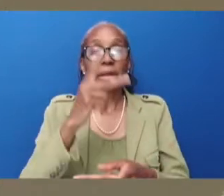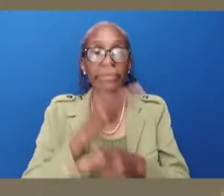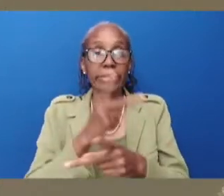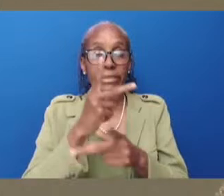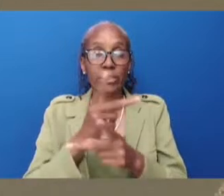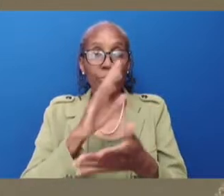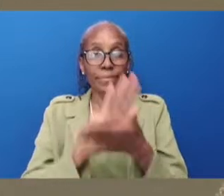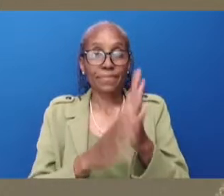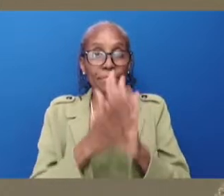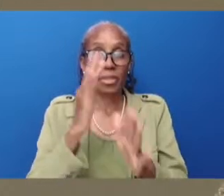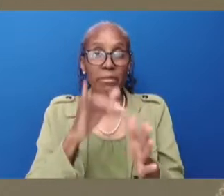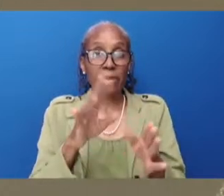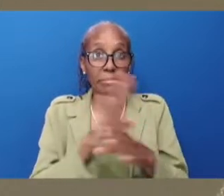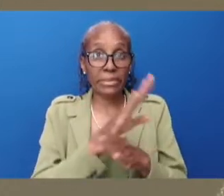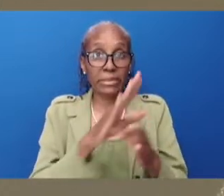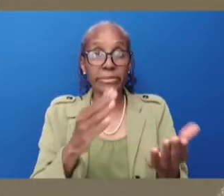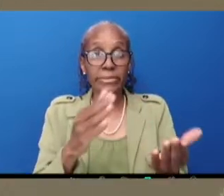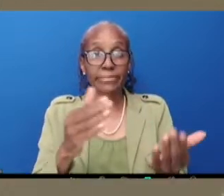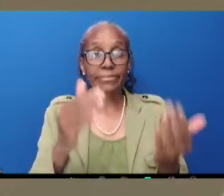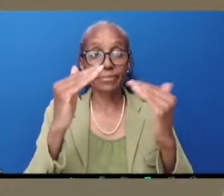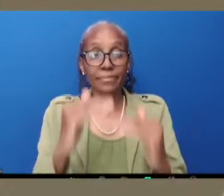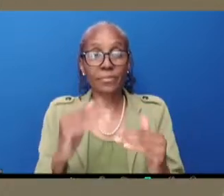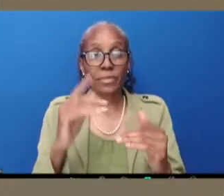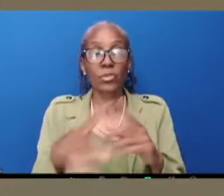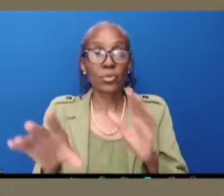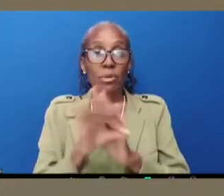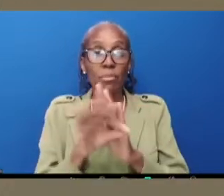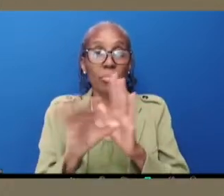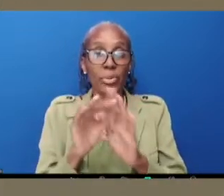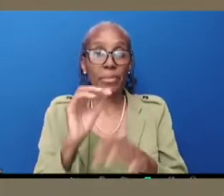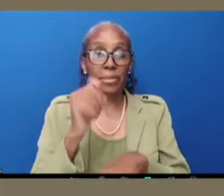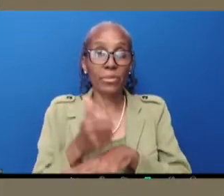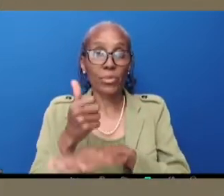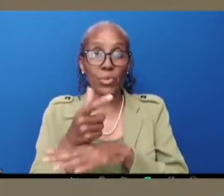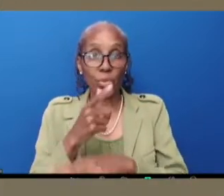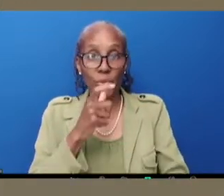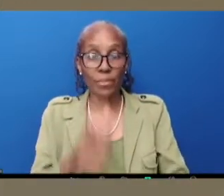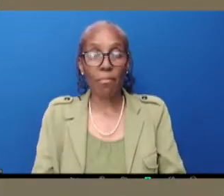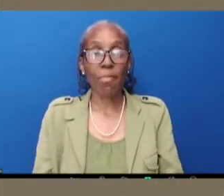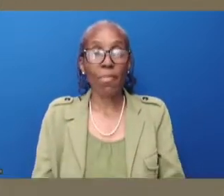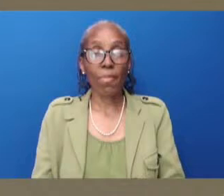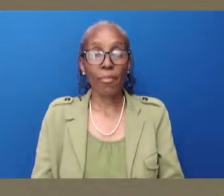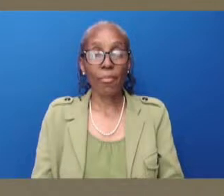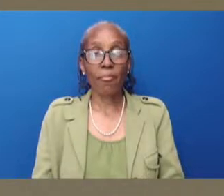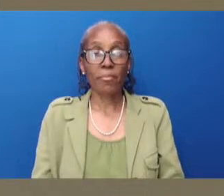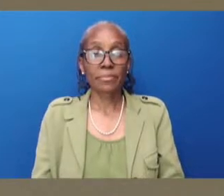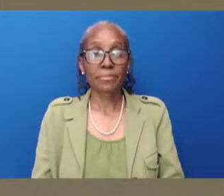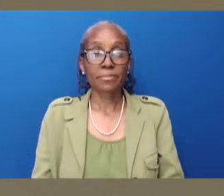AYES HAVE IT, MADAM CLERK. THAT TAKES CARE OF THAT